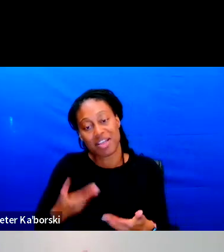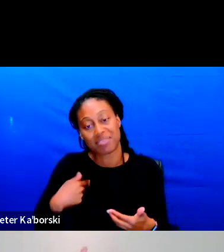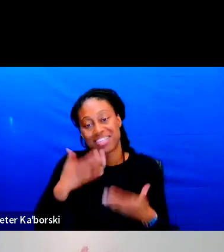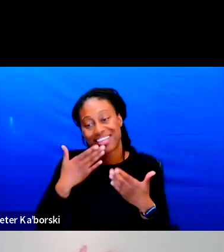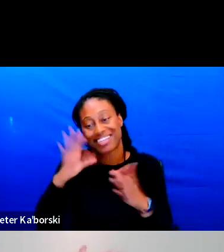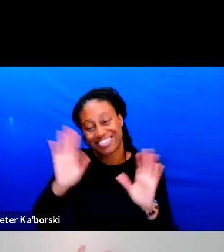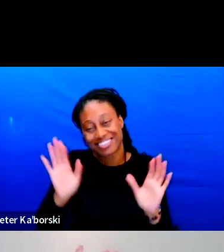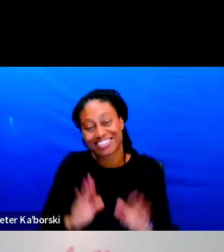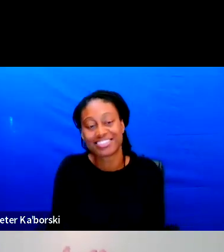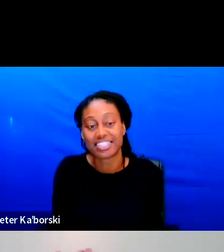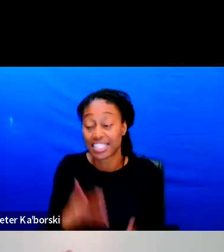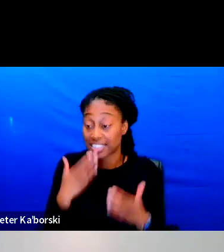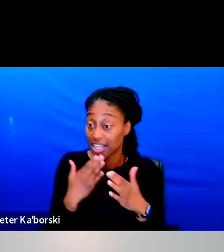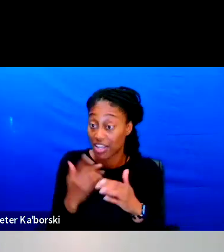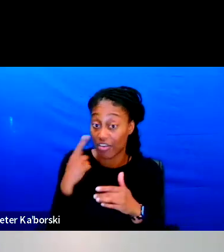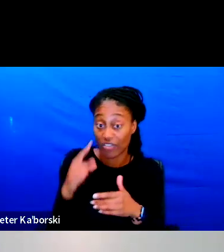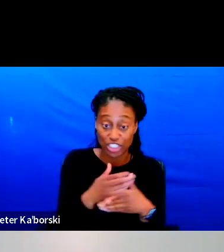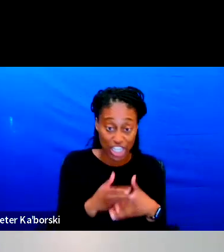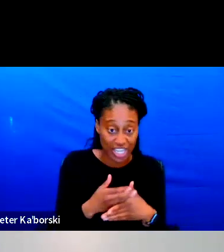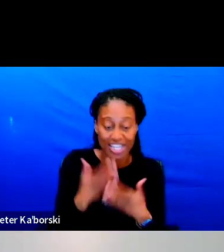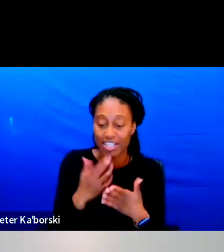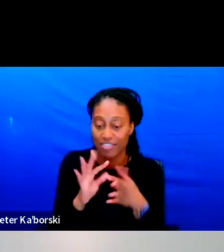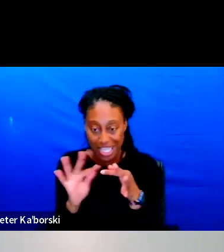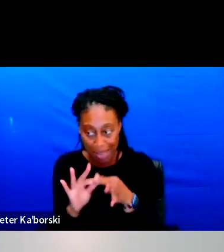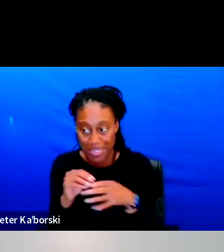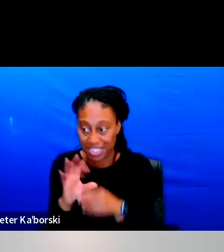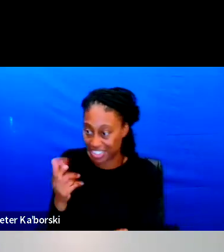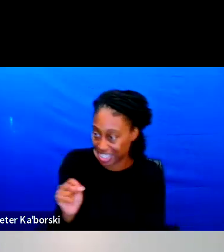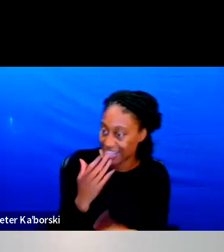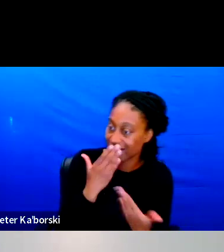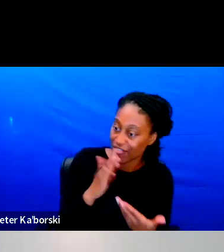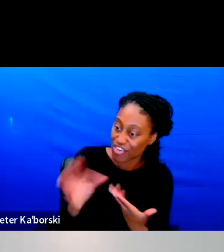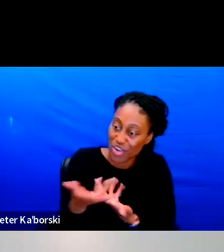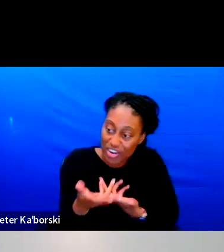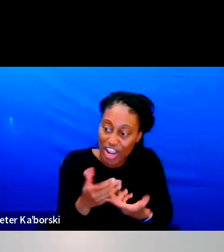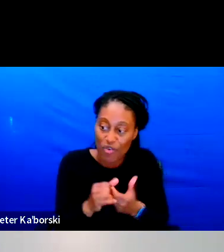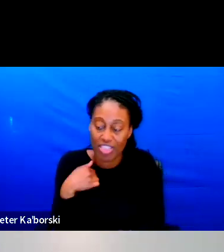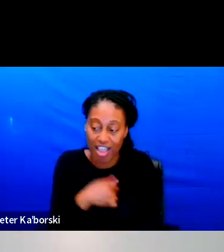Adam Ayers w/ APRIL: Great. Thank you for everybody that shared and and commented in the chats. Thank you for your interaction. Kyle Kleist: Yes.